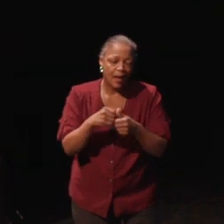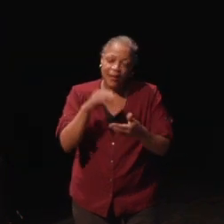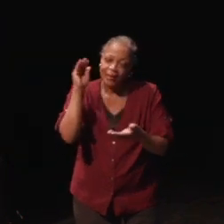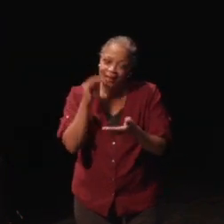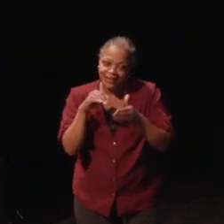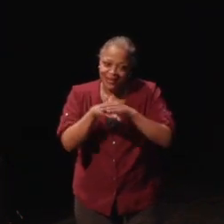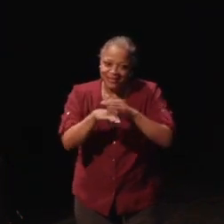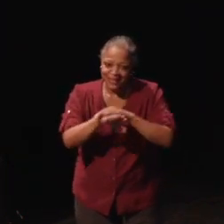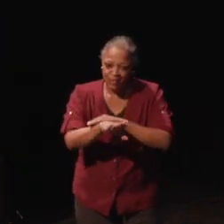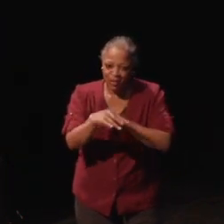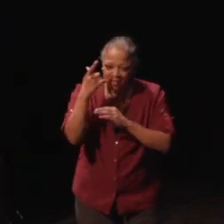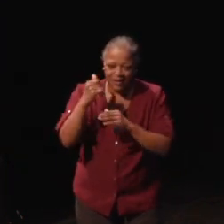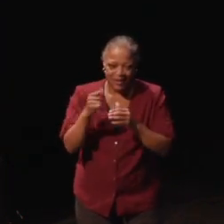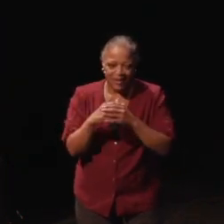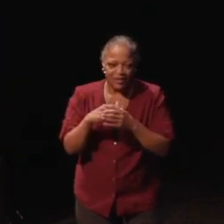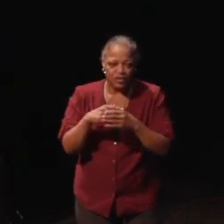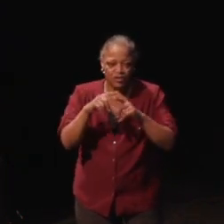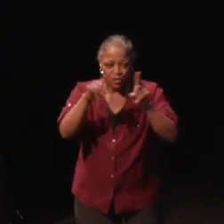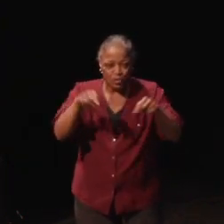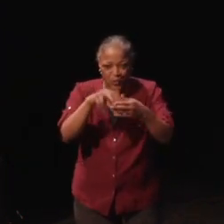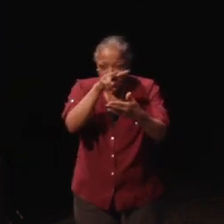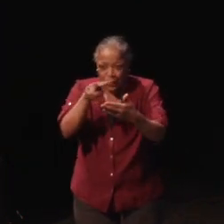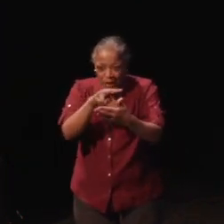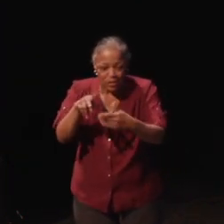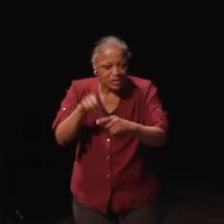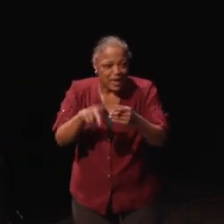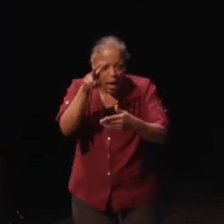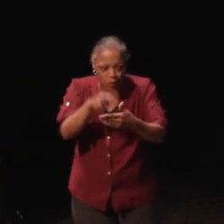because obviously screen readers can only read text.